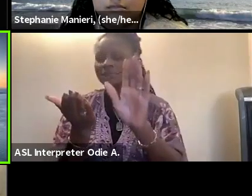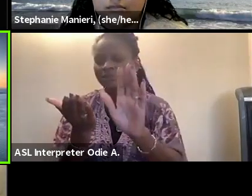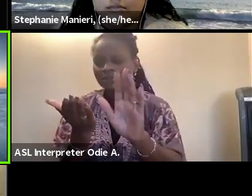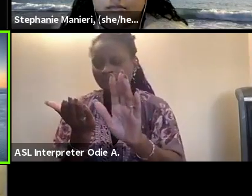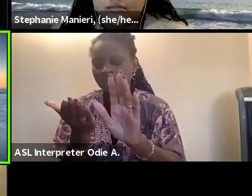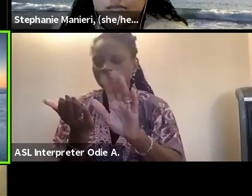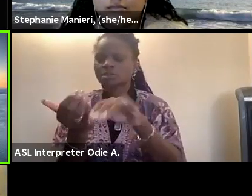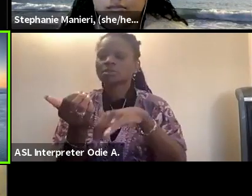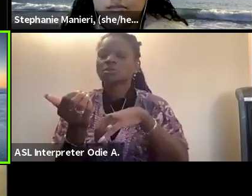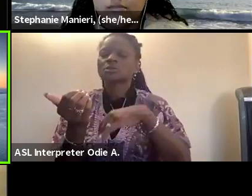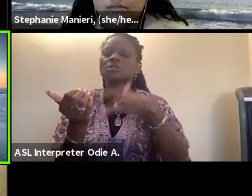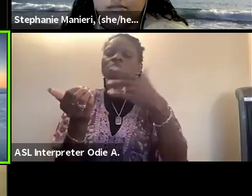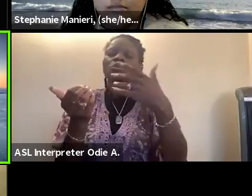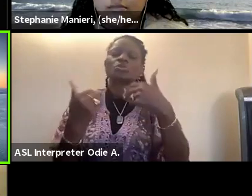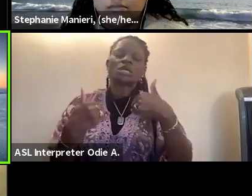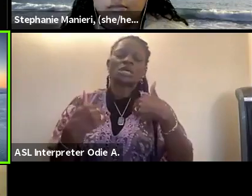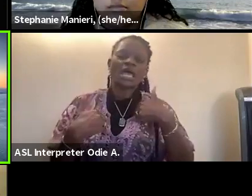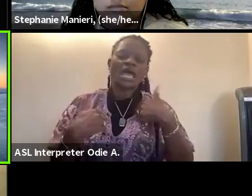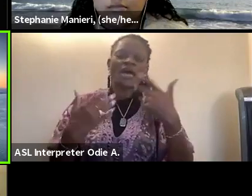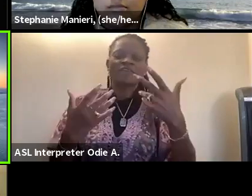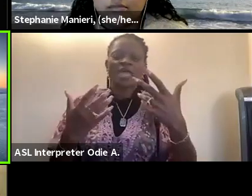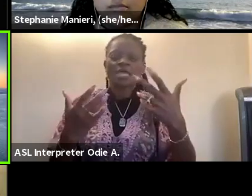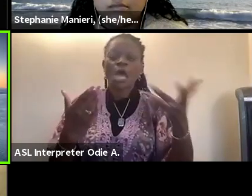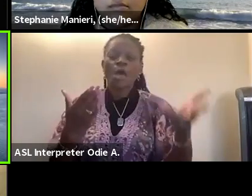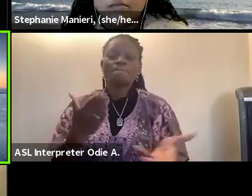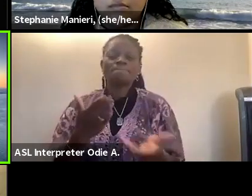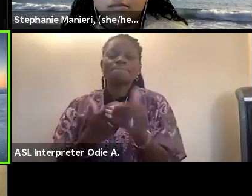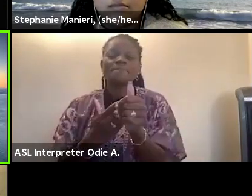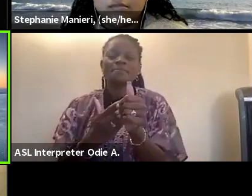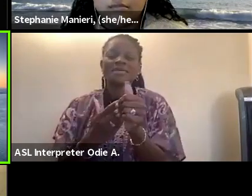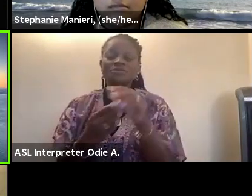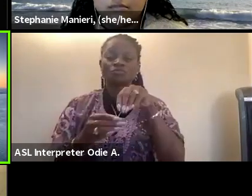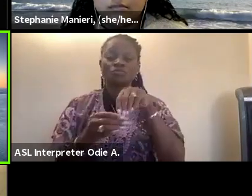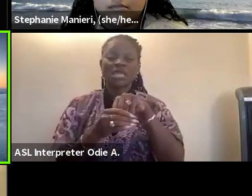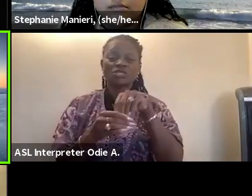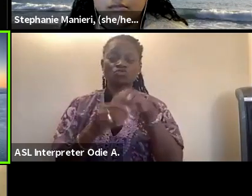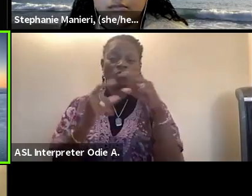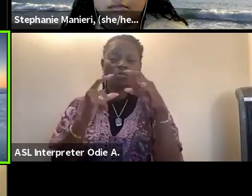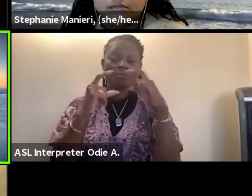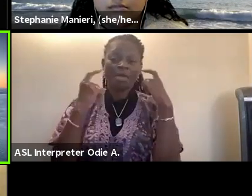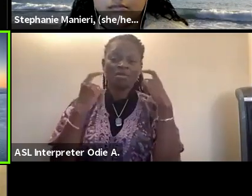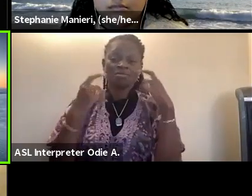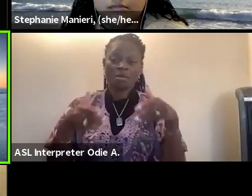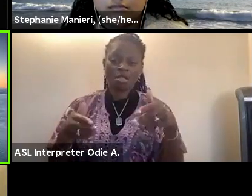an option, an amendment to our indoor math mandate, allowing certain